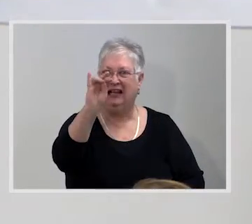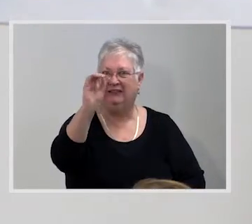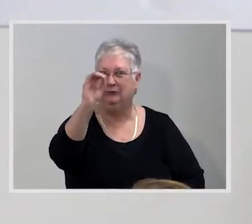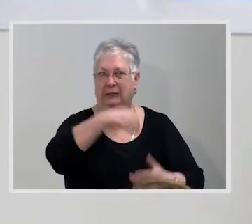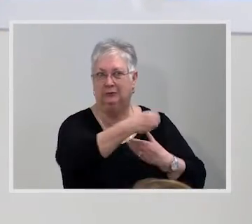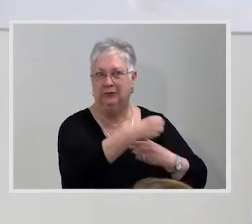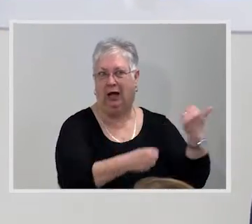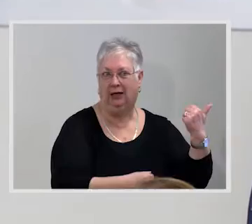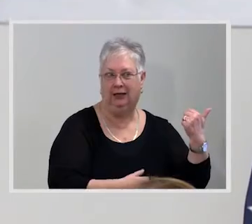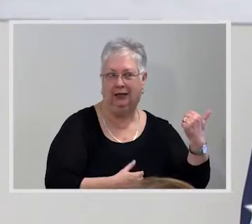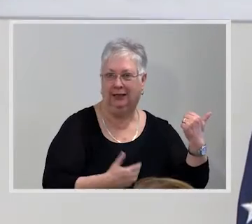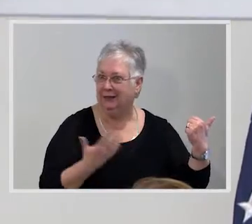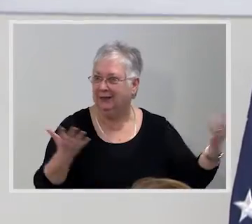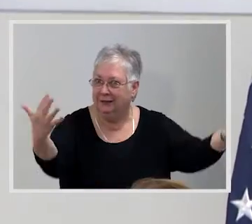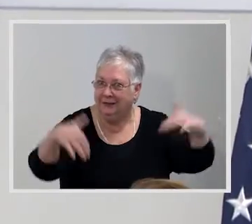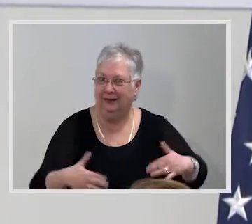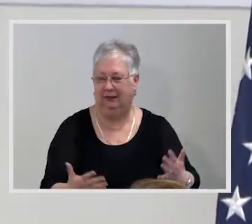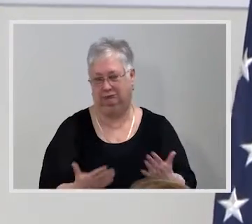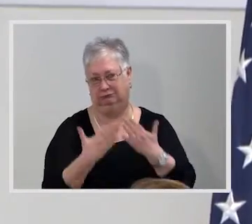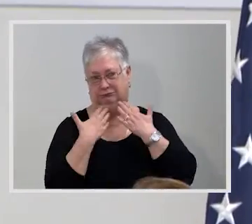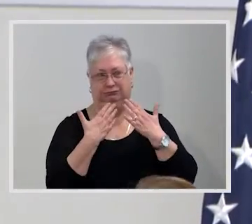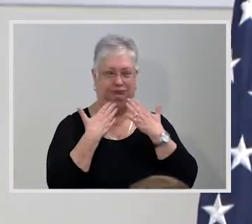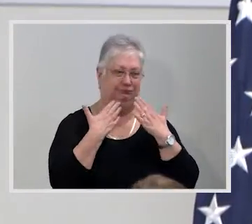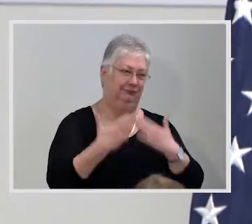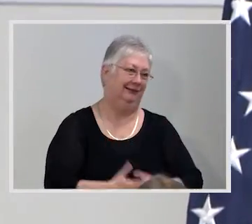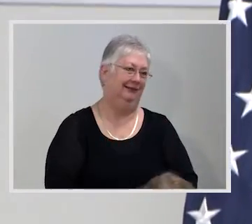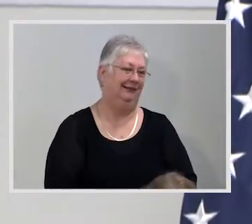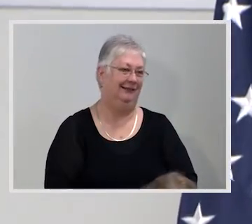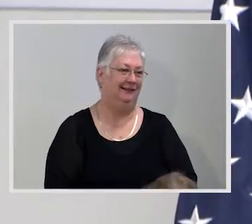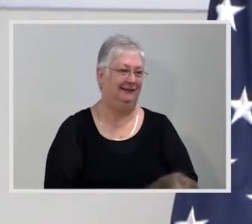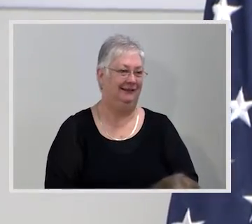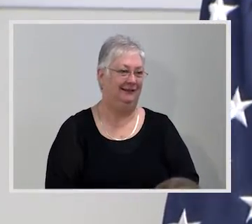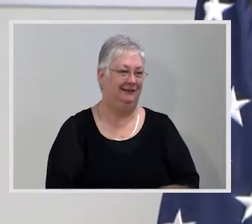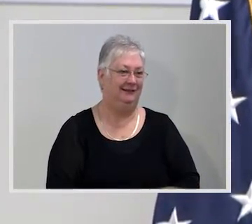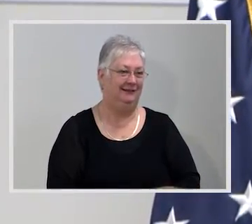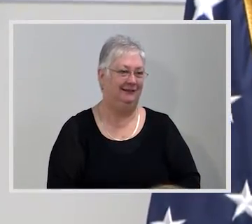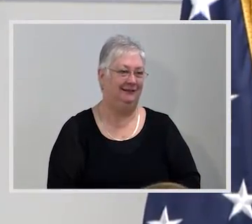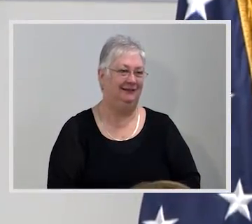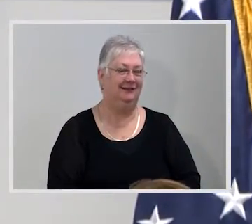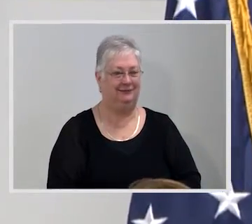AND YET YOU ARE HERE WITH US TO TALK ABOUT THE VERY IMPORTANT